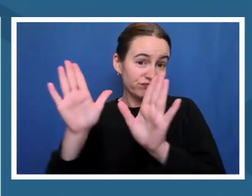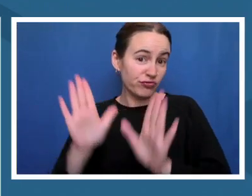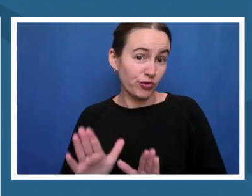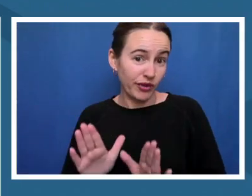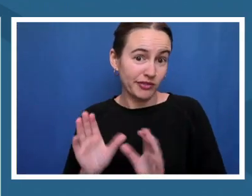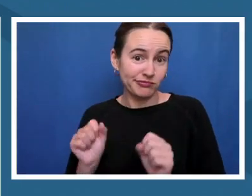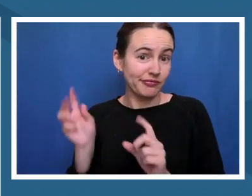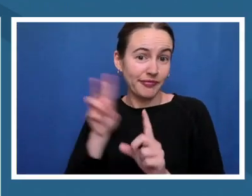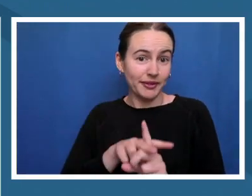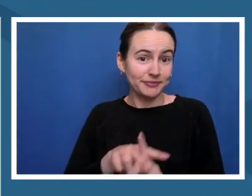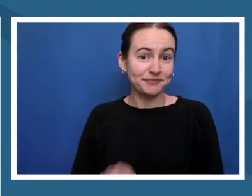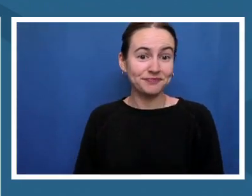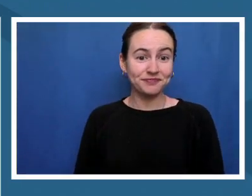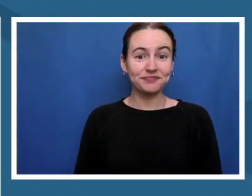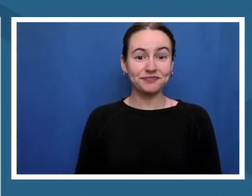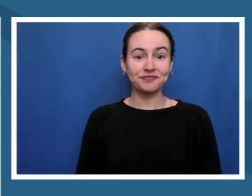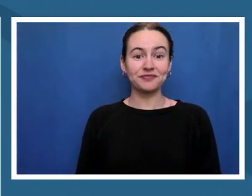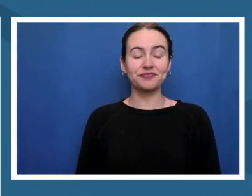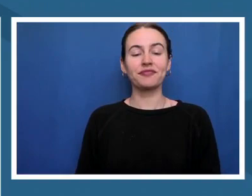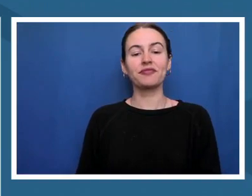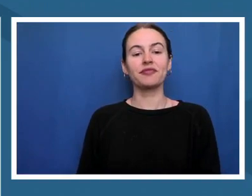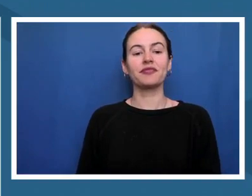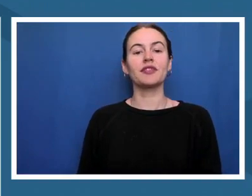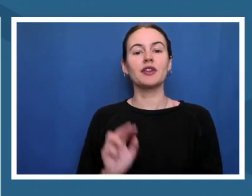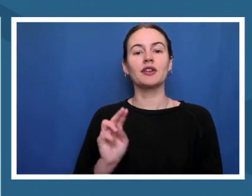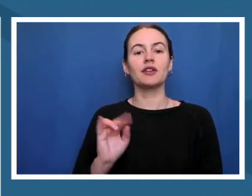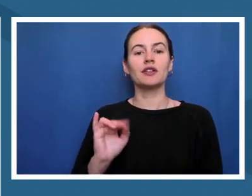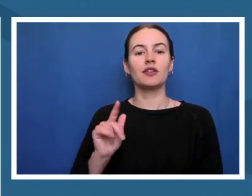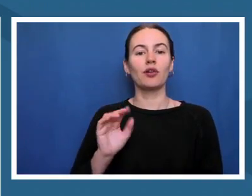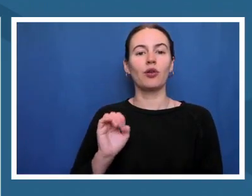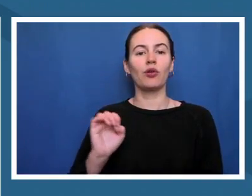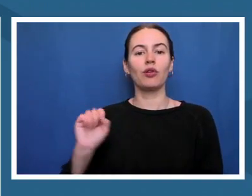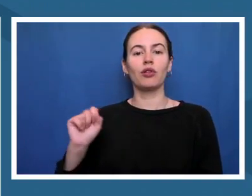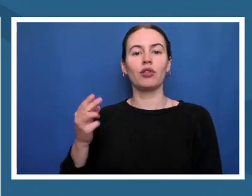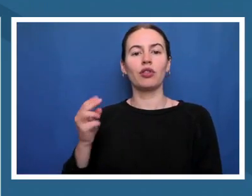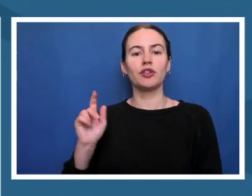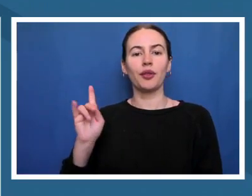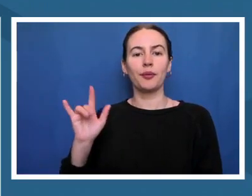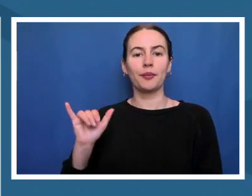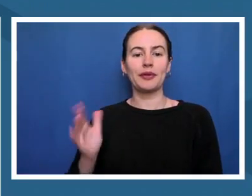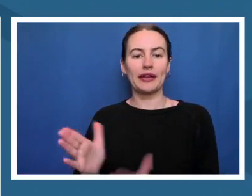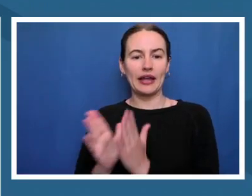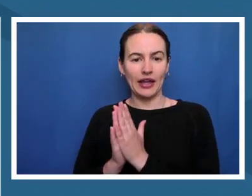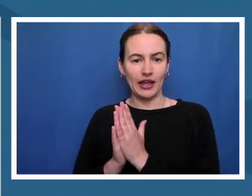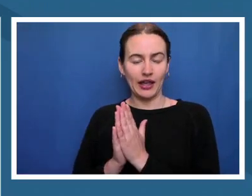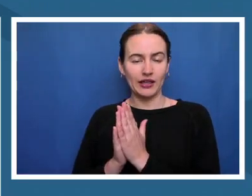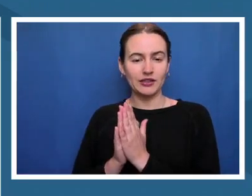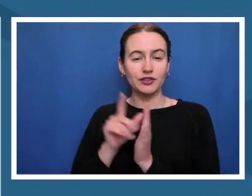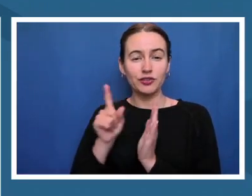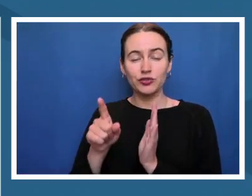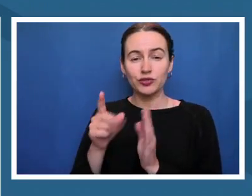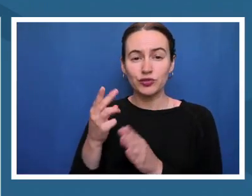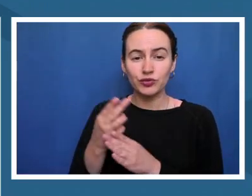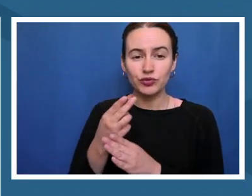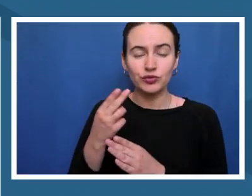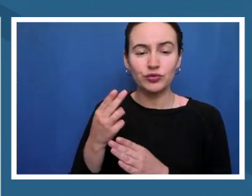and then um a question from shelby about do you ever use cast of objects um and